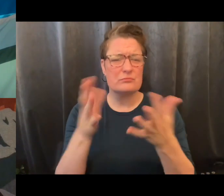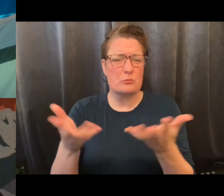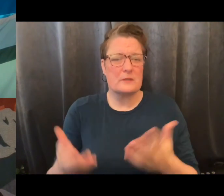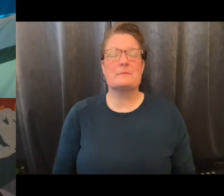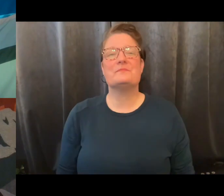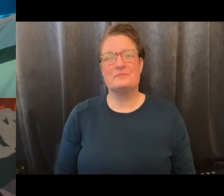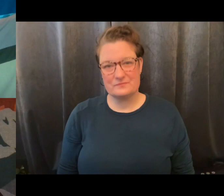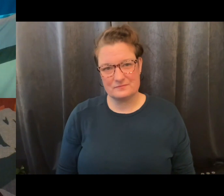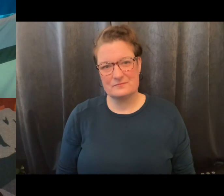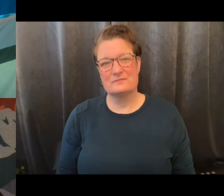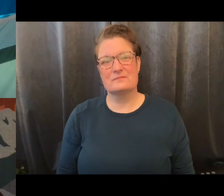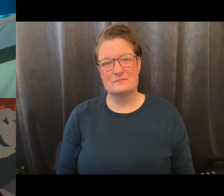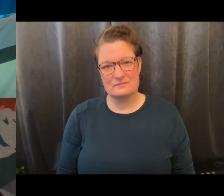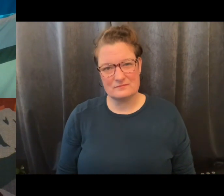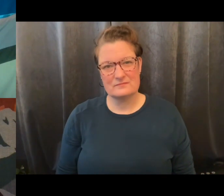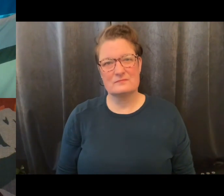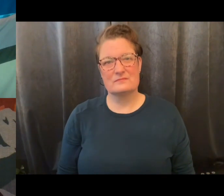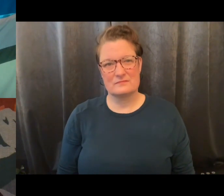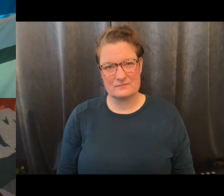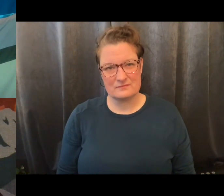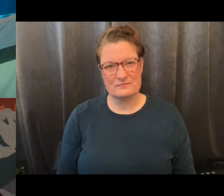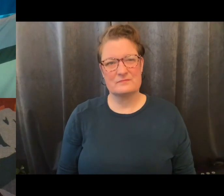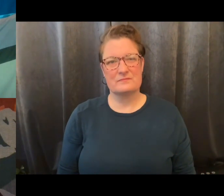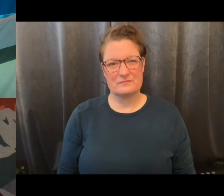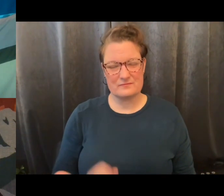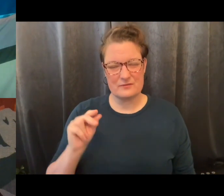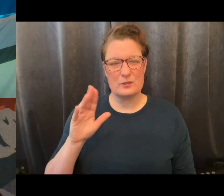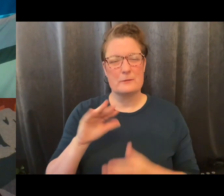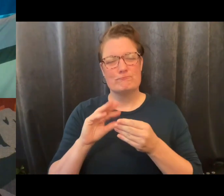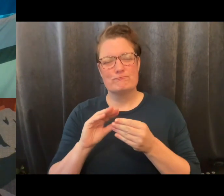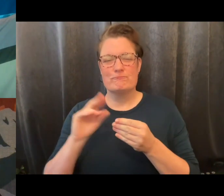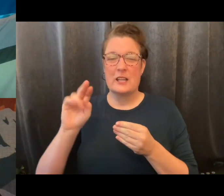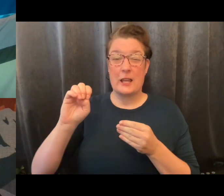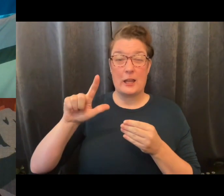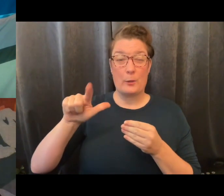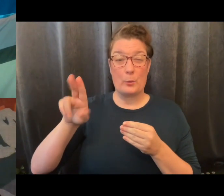Nomy: Elul is like this time of wrap up and preparation.